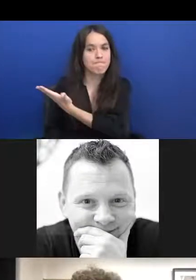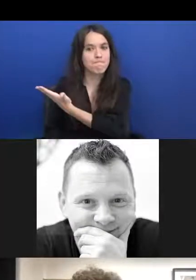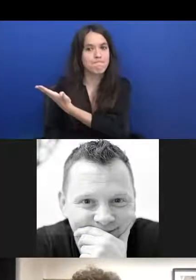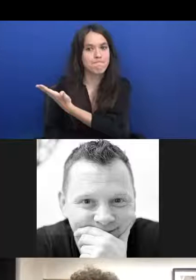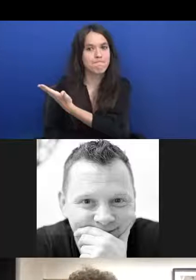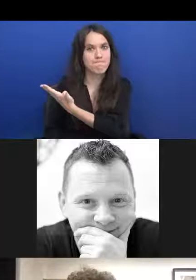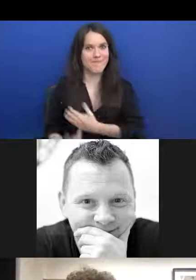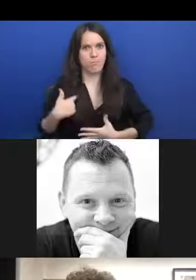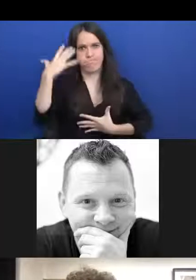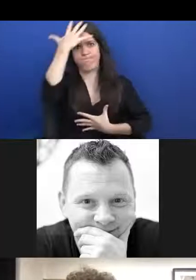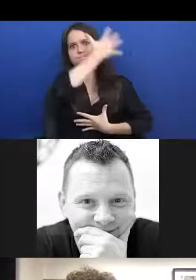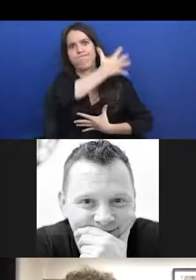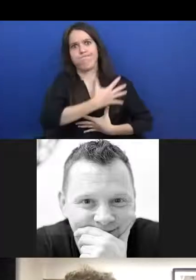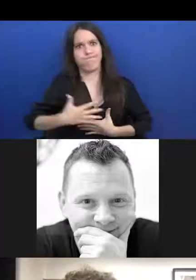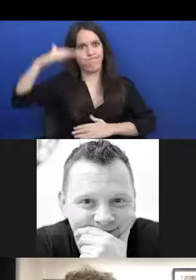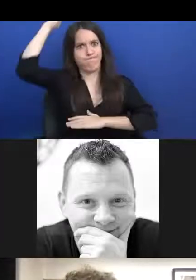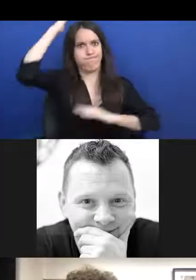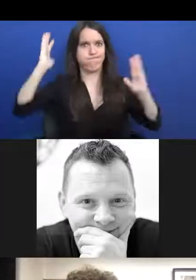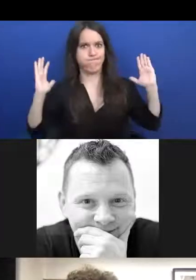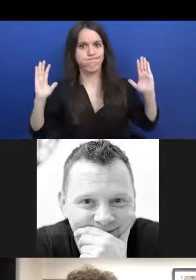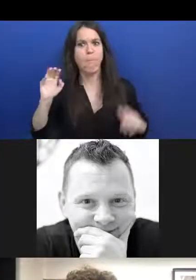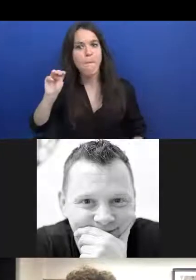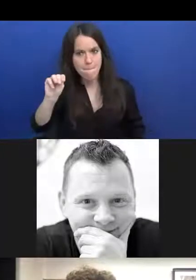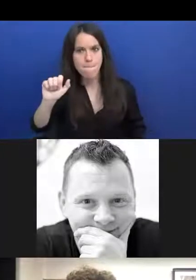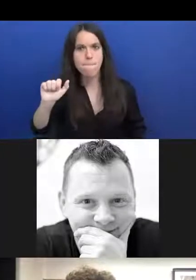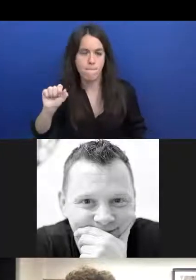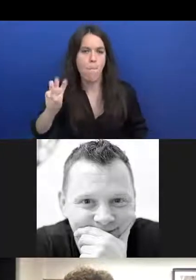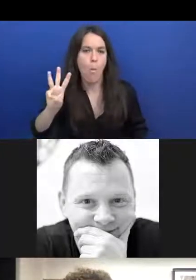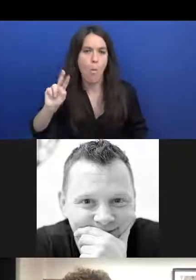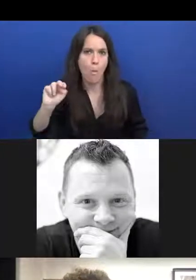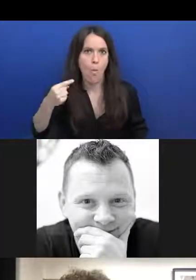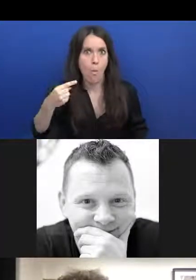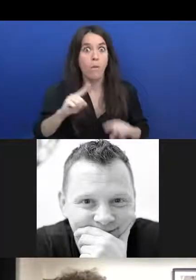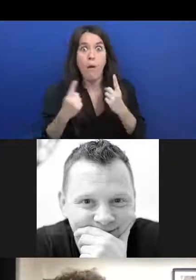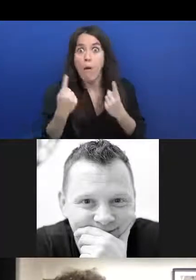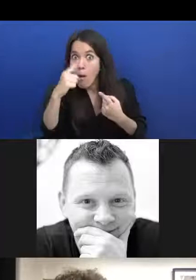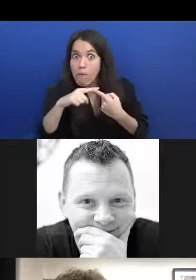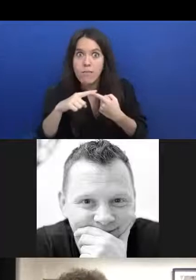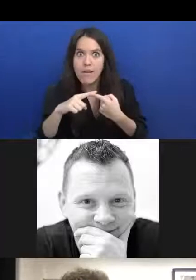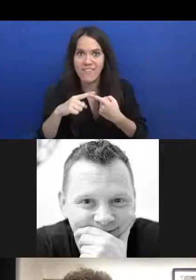but this is not the only language she speaks and in fact she identifies Kunbarlang as one of